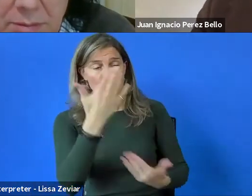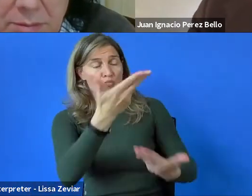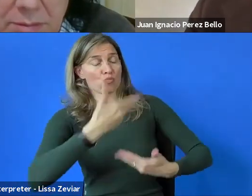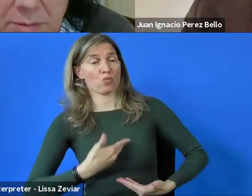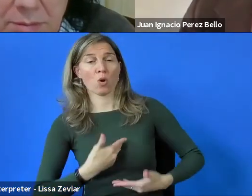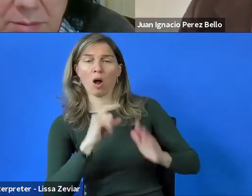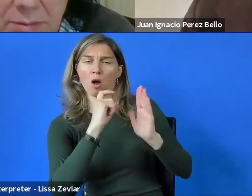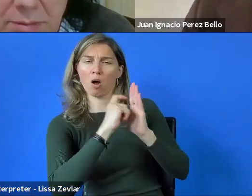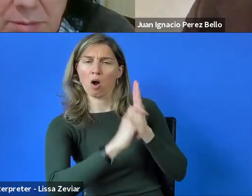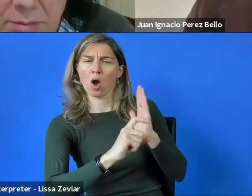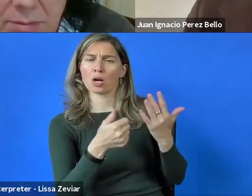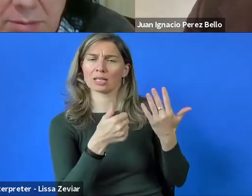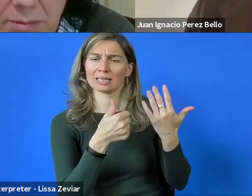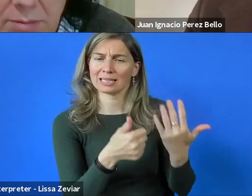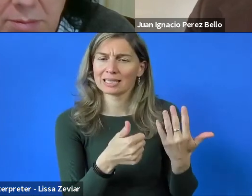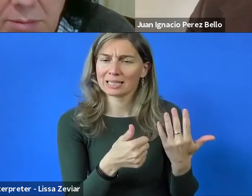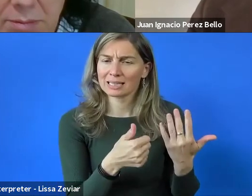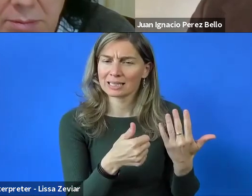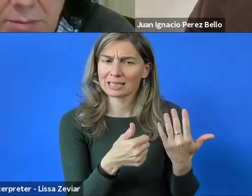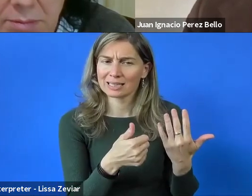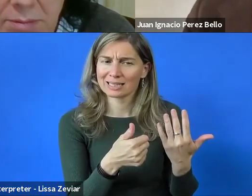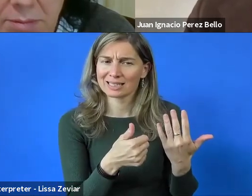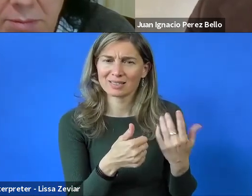This was her only elaboration on this point.